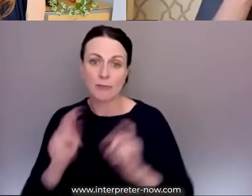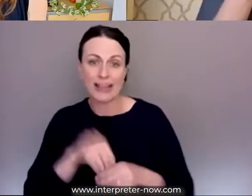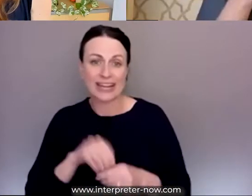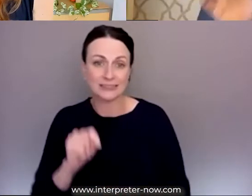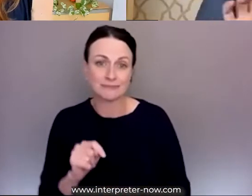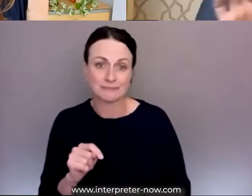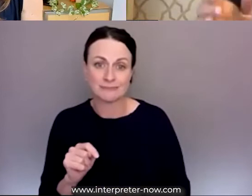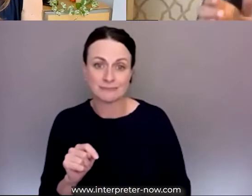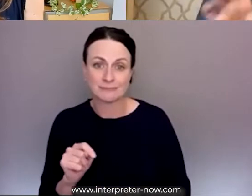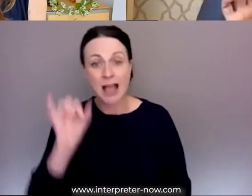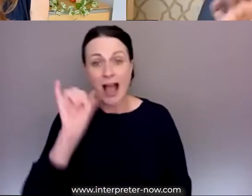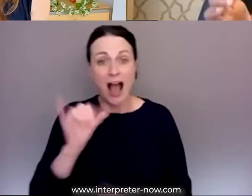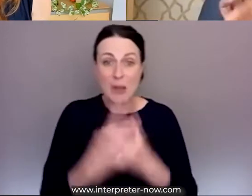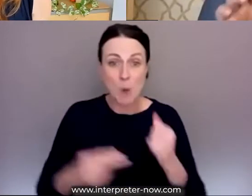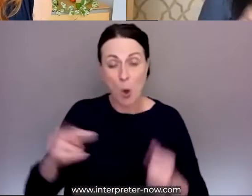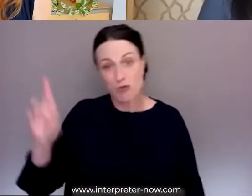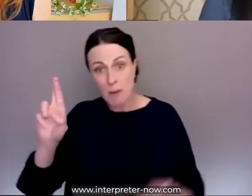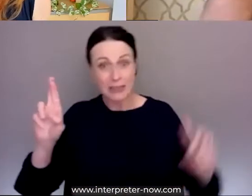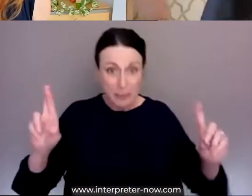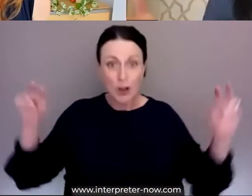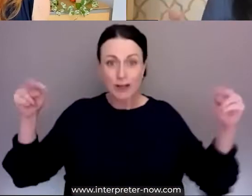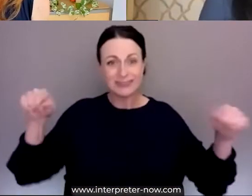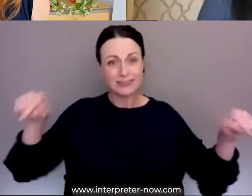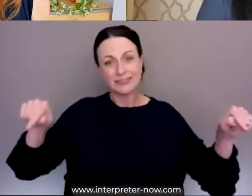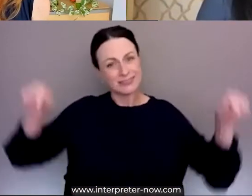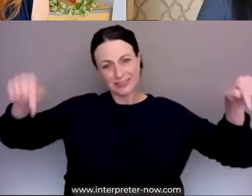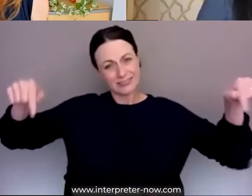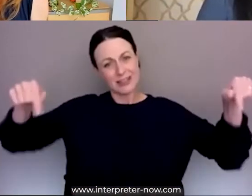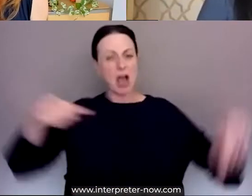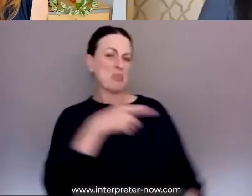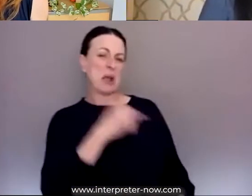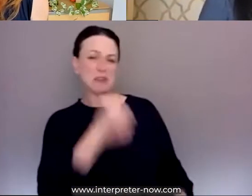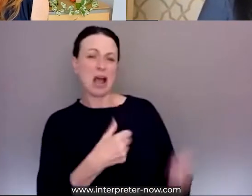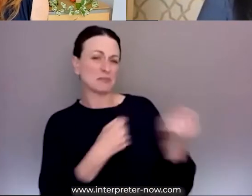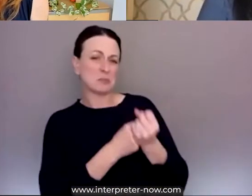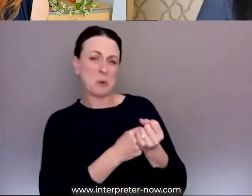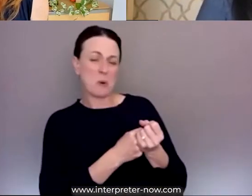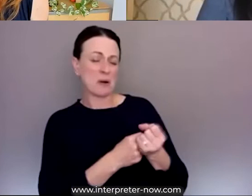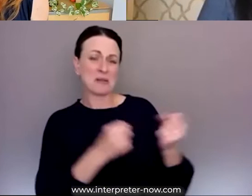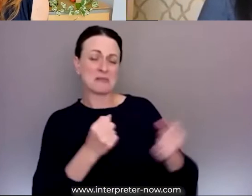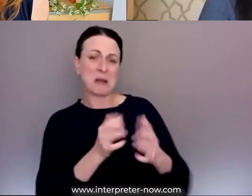I think that's what both sides hear a lot is "Oh, the left. They're not patriotic. They don't really love the country." No, we do.